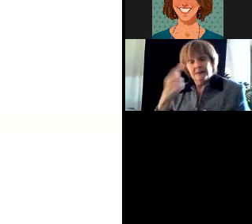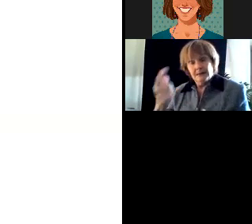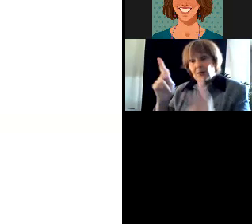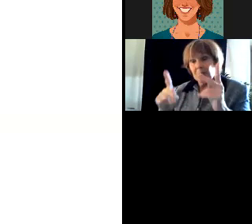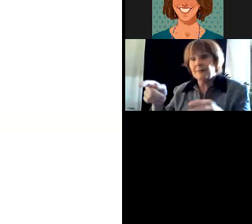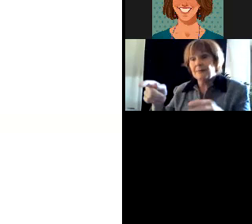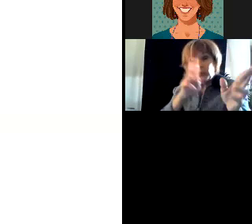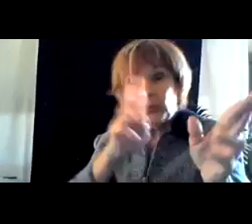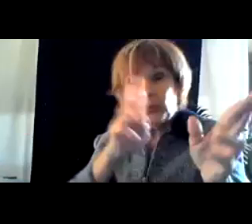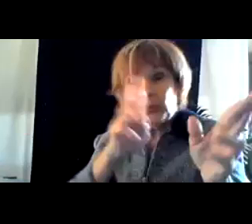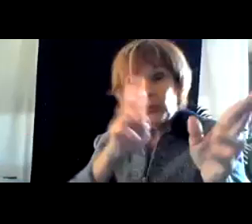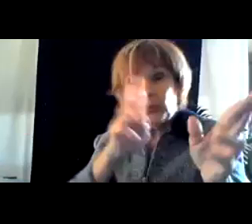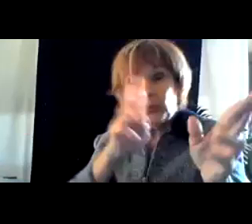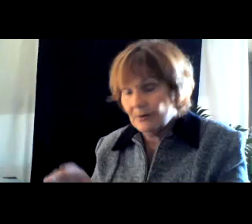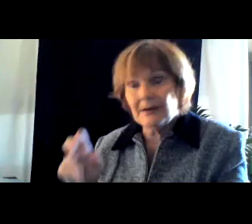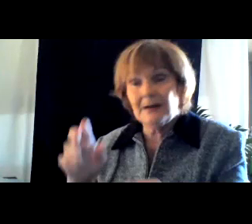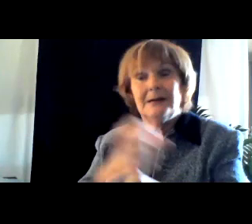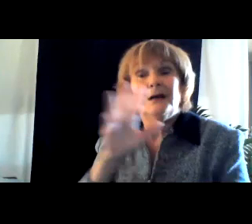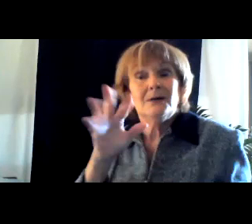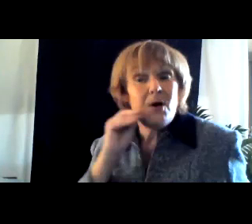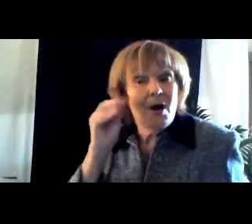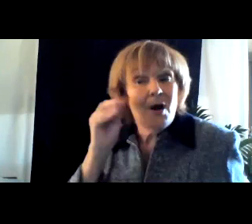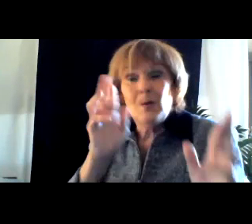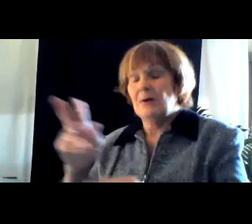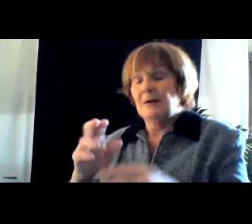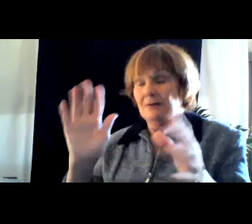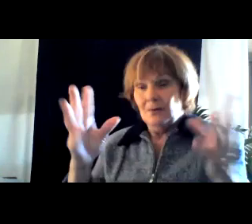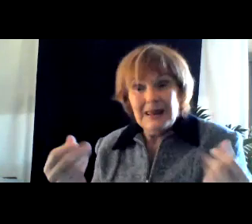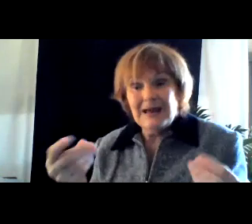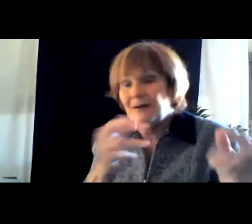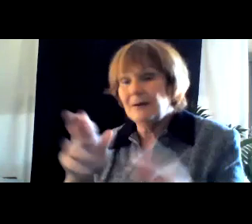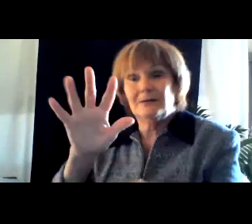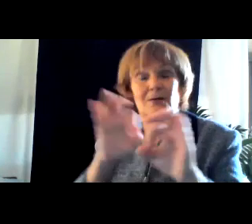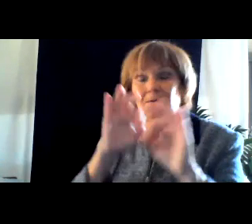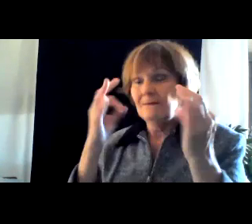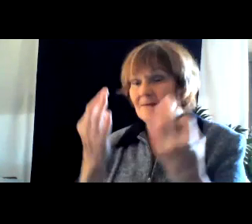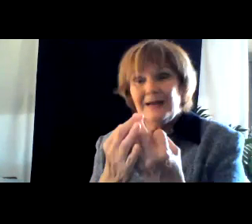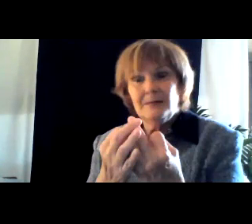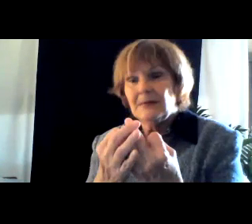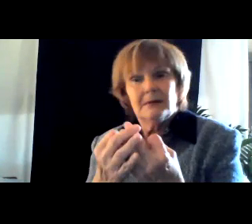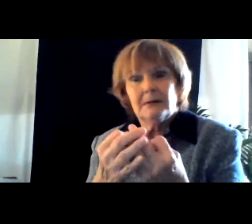and that they should prepare their properties and that they should prepare their families. We're not completely absolving people a personal responsibility,